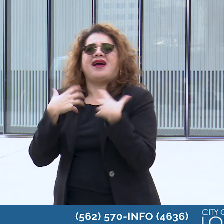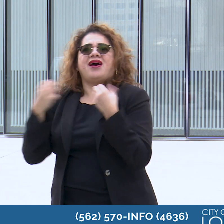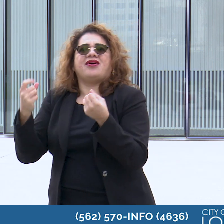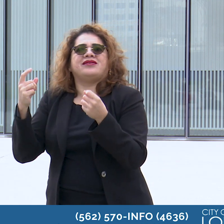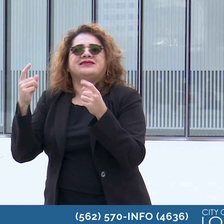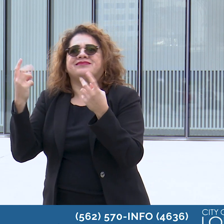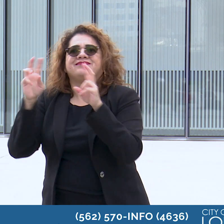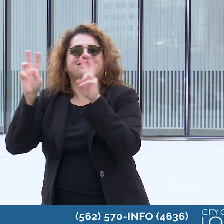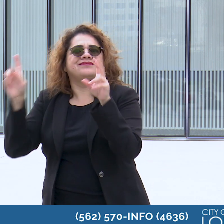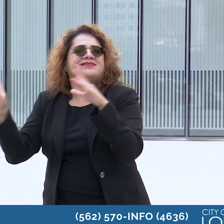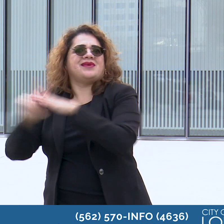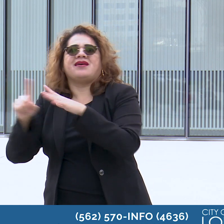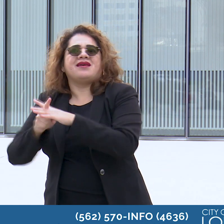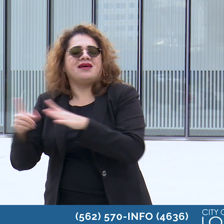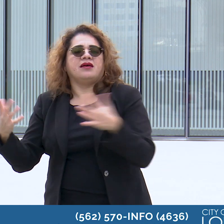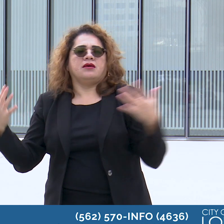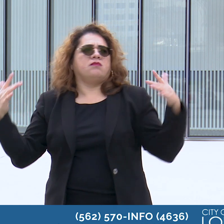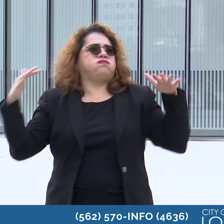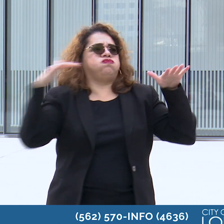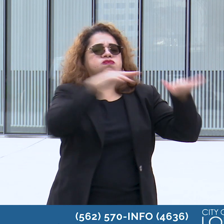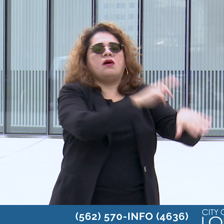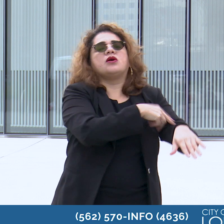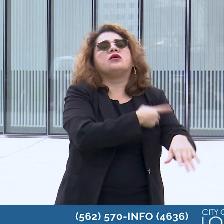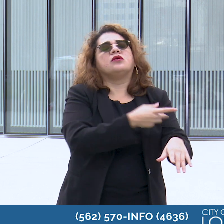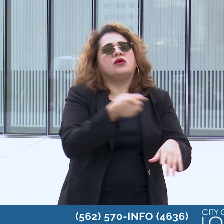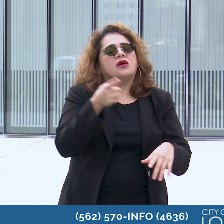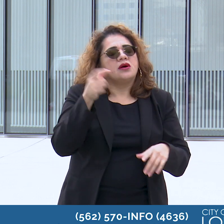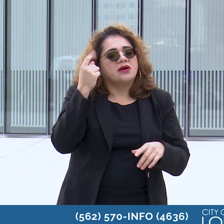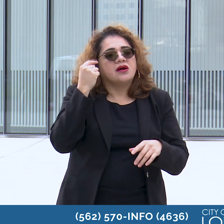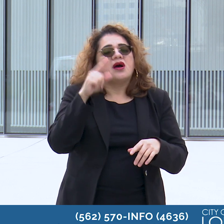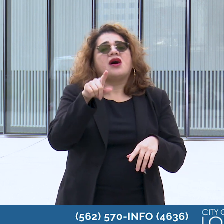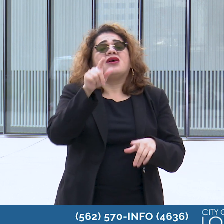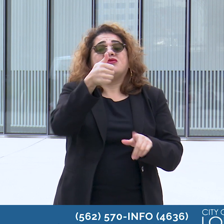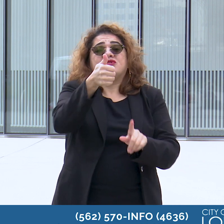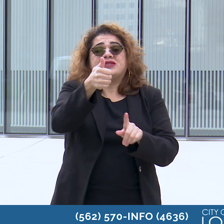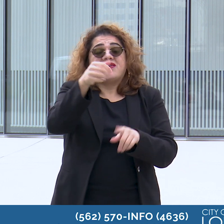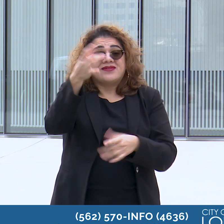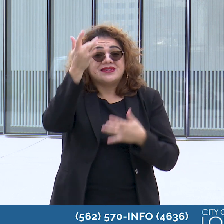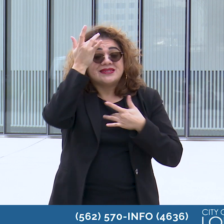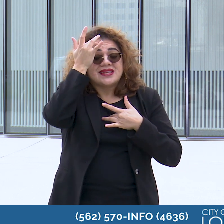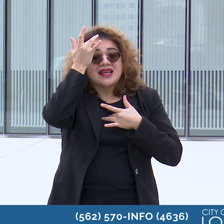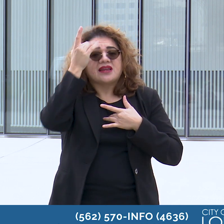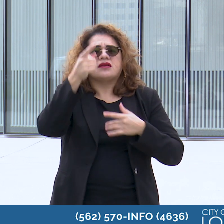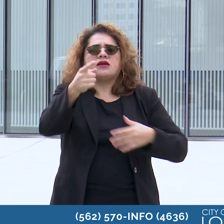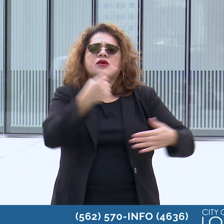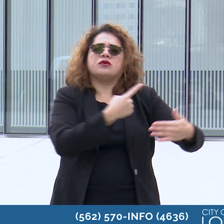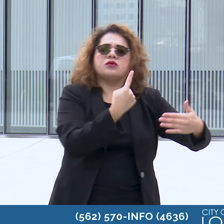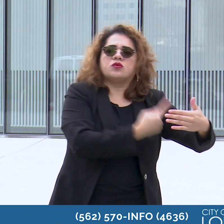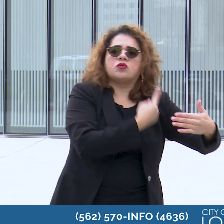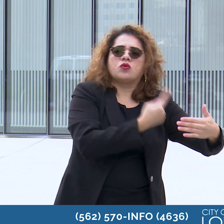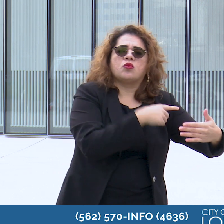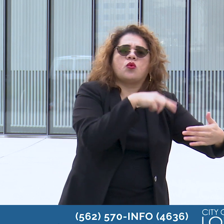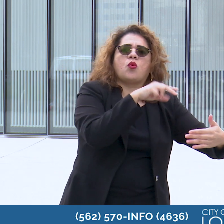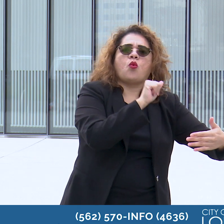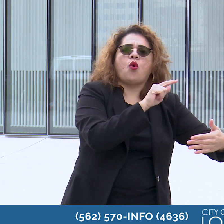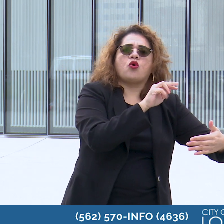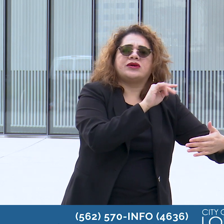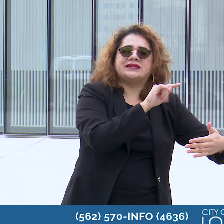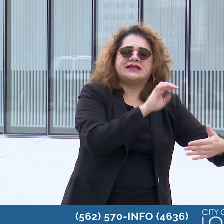provide essential services. If you are sick, isolating, or in quarantine this is even more urgent.